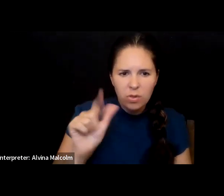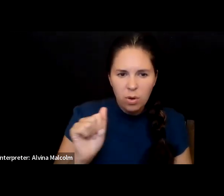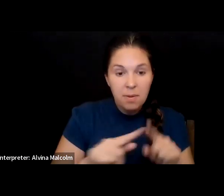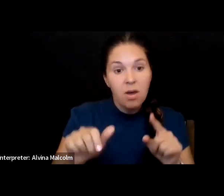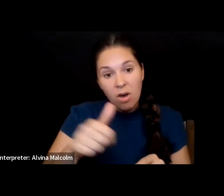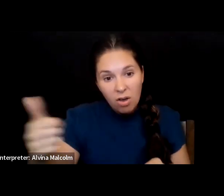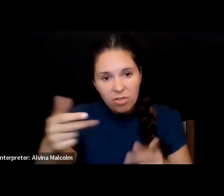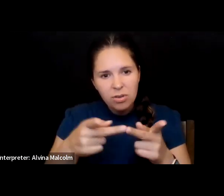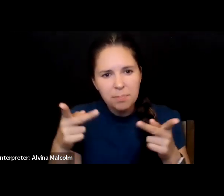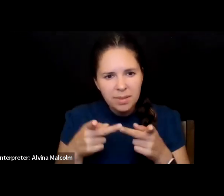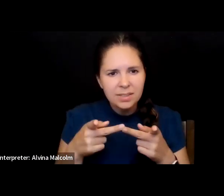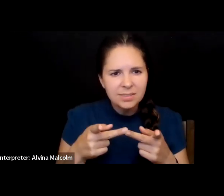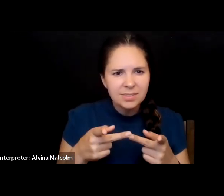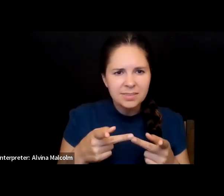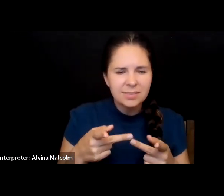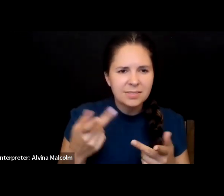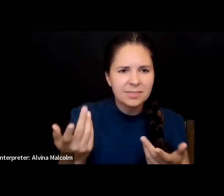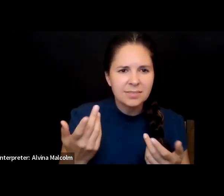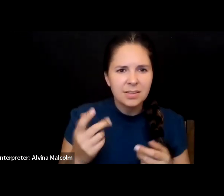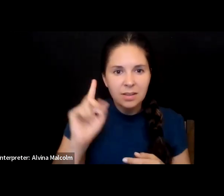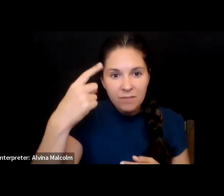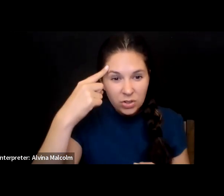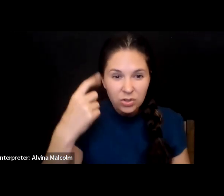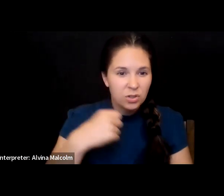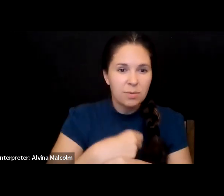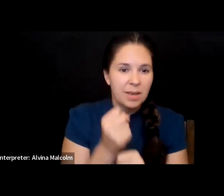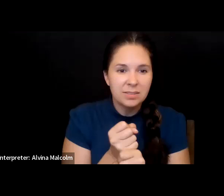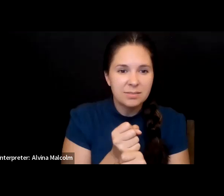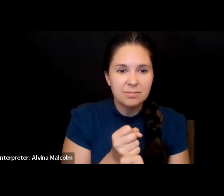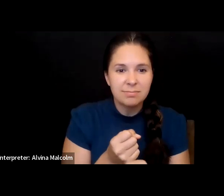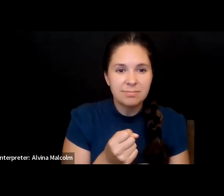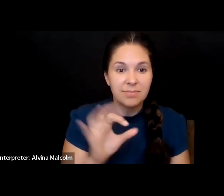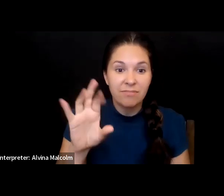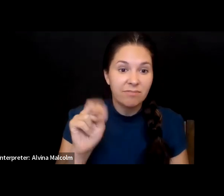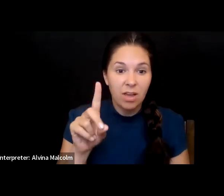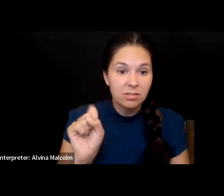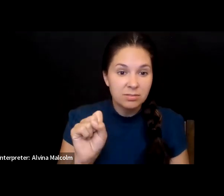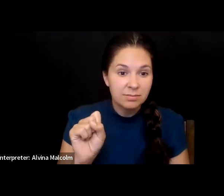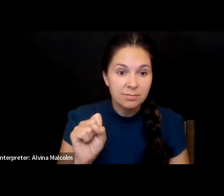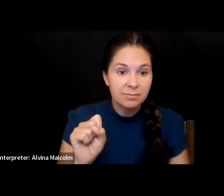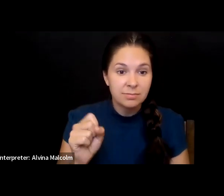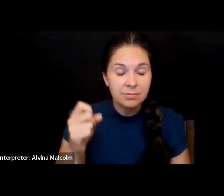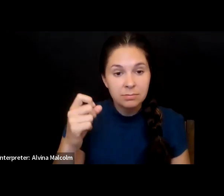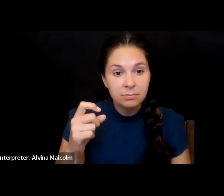Army gets money and participates and they're reimbursed and gets part of the funds that are created here in